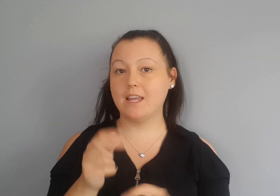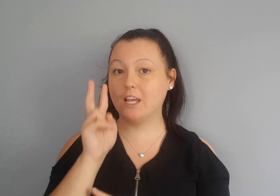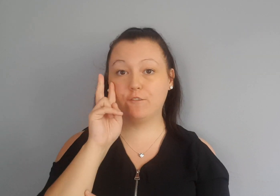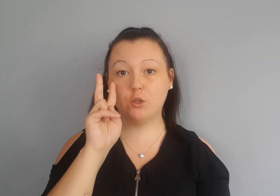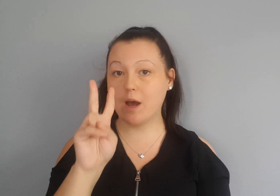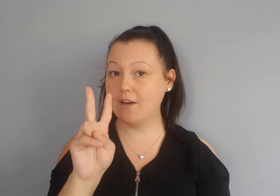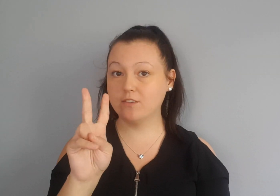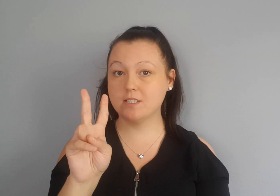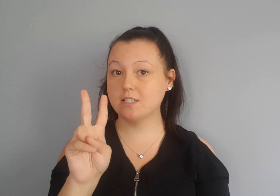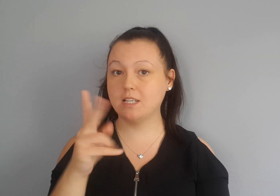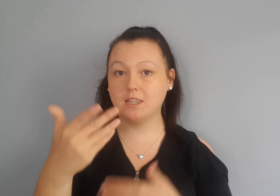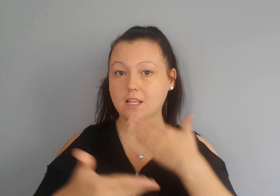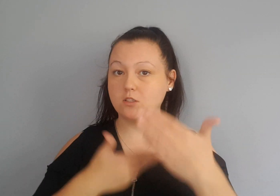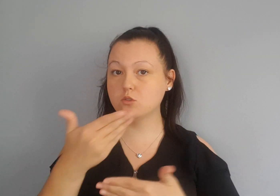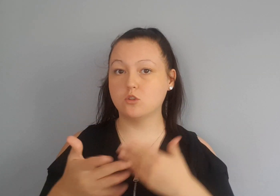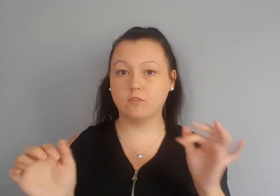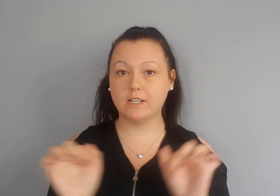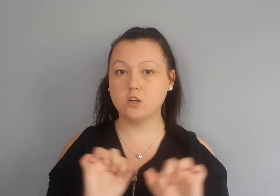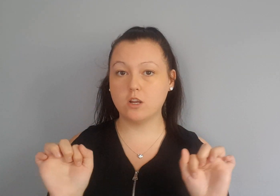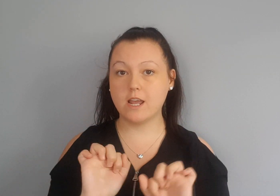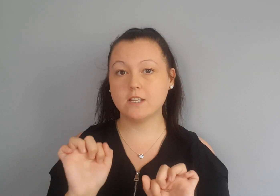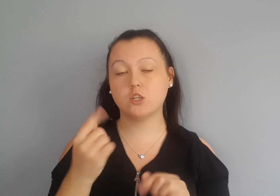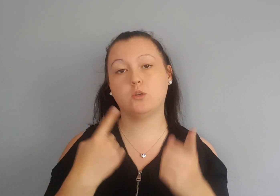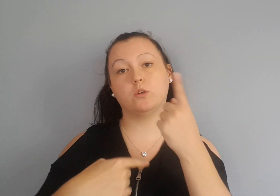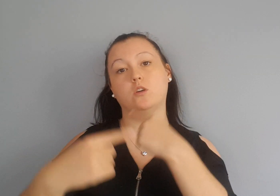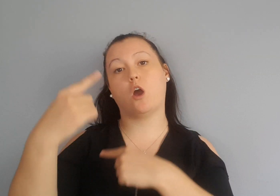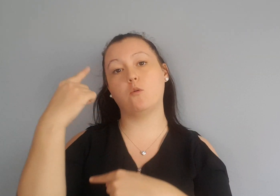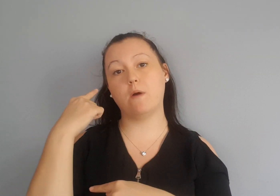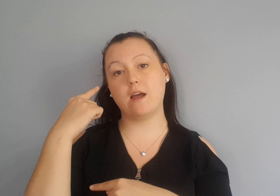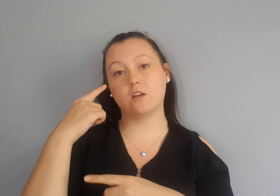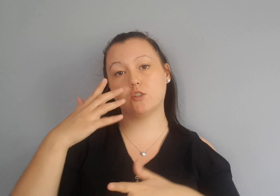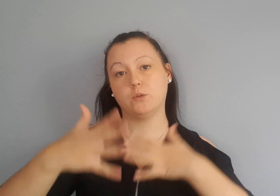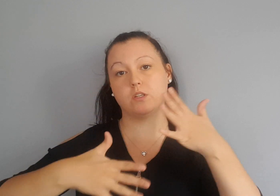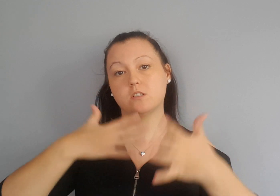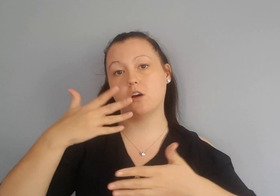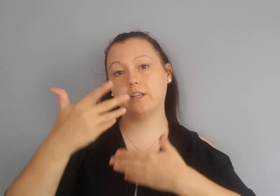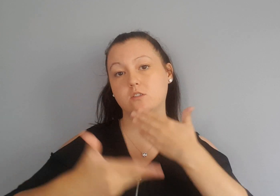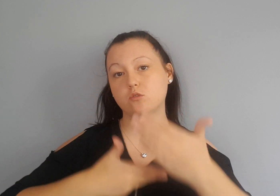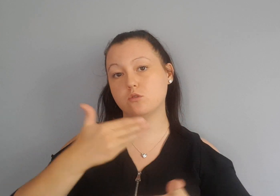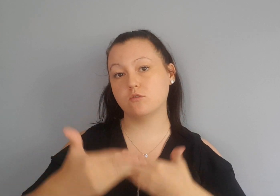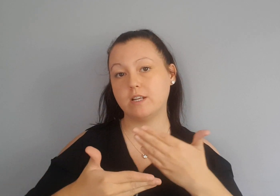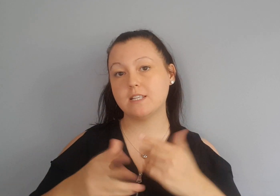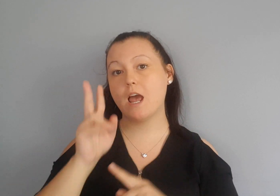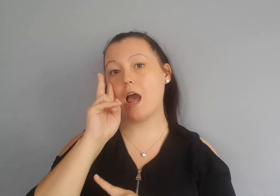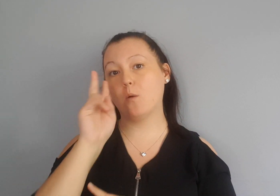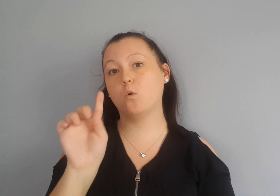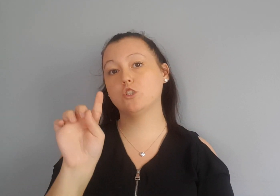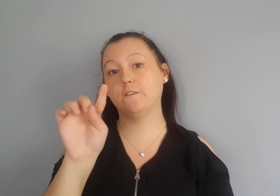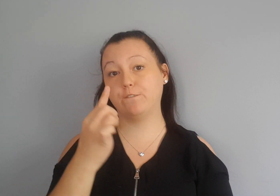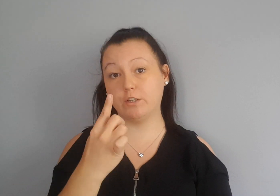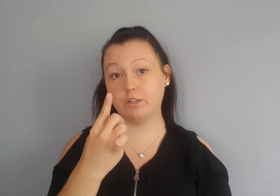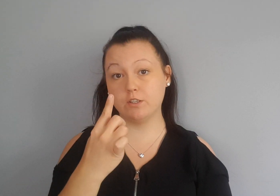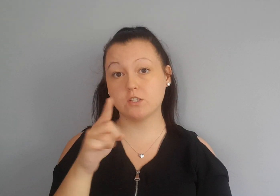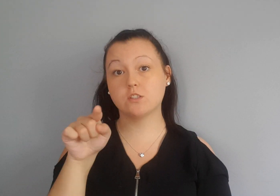Ok. If haven't seen that story not yet, you can go back to the signed stories and watch it first.